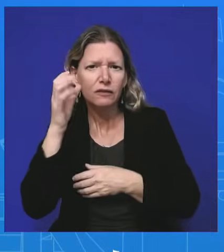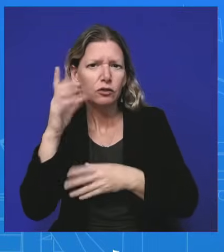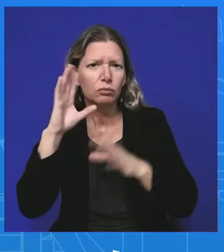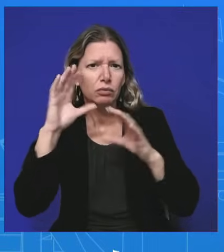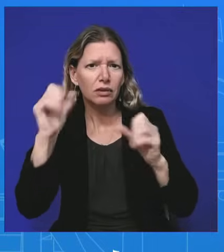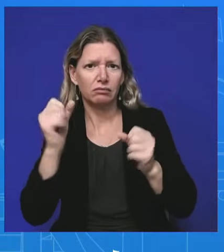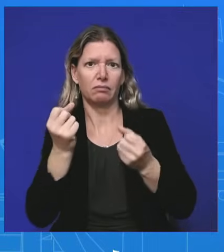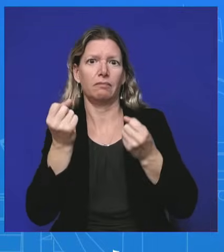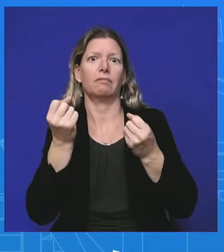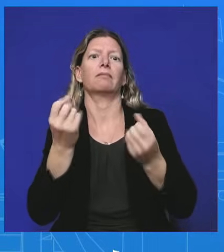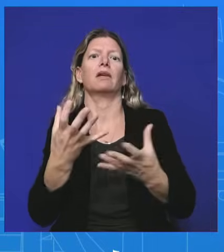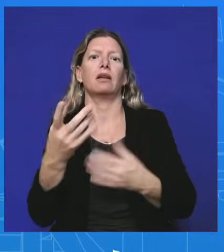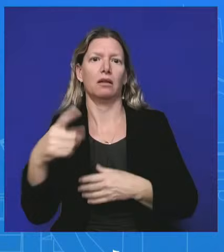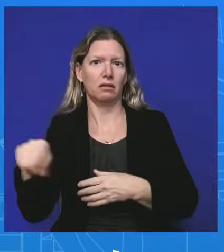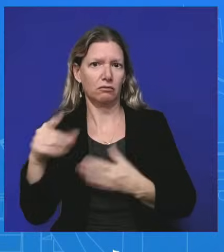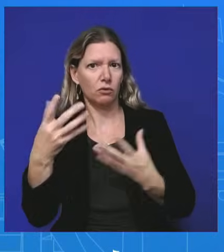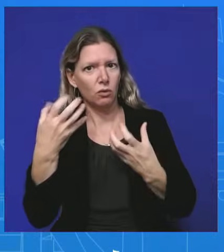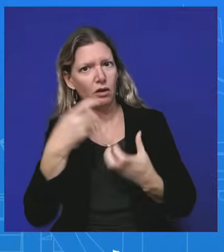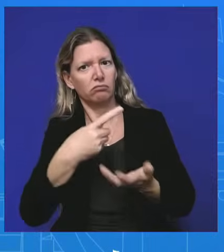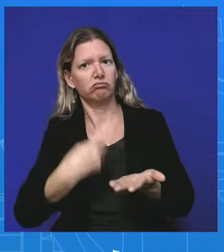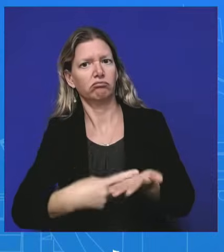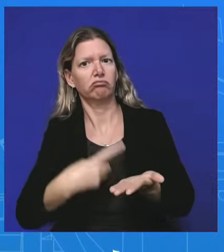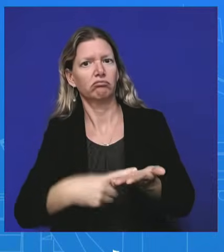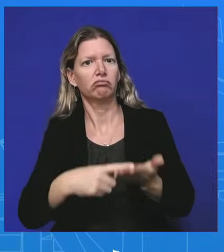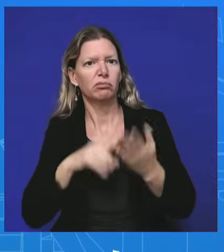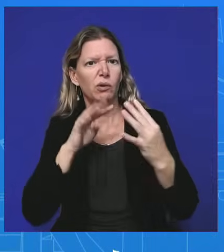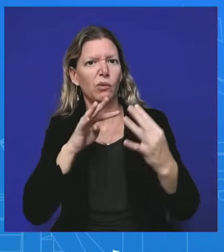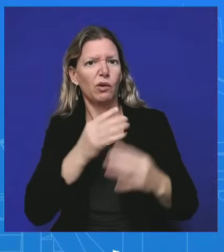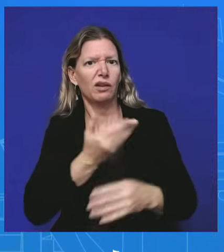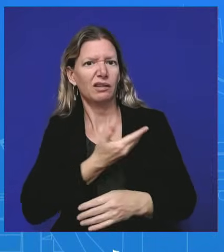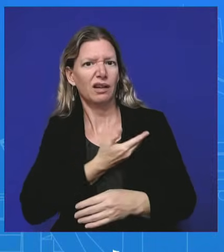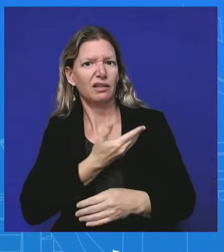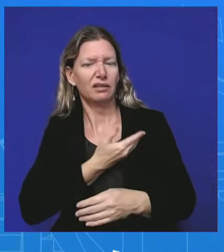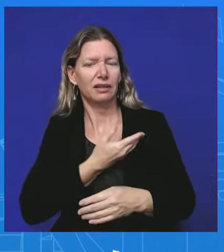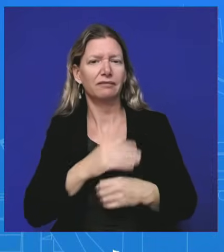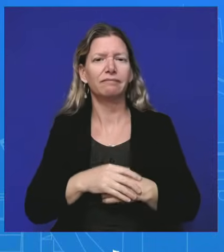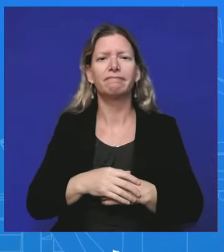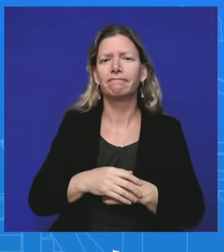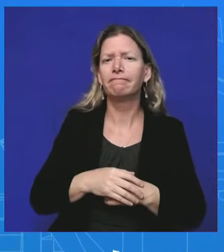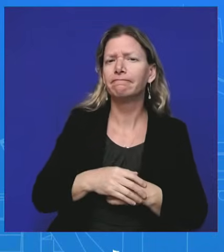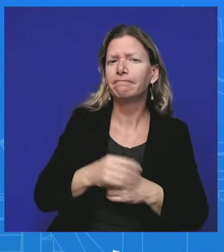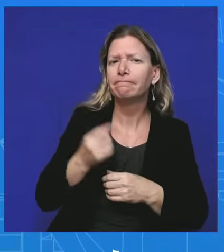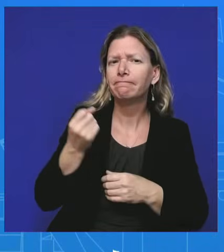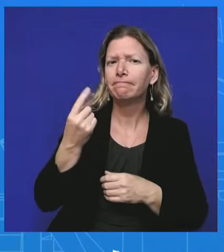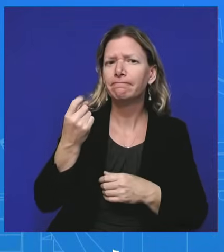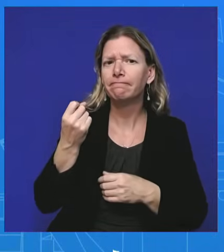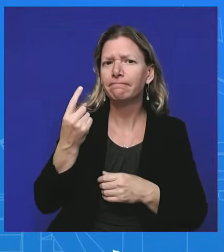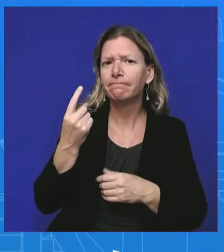if the President plans to bring that up proactively during his speech, and what is his message going to be to --